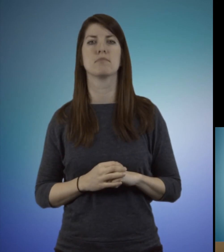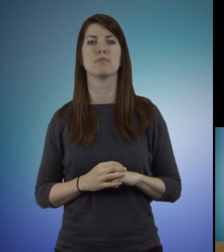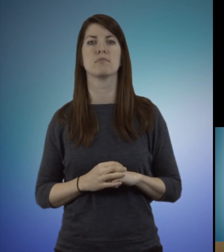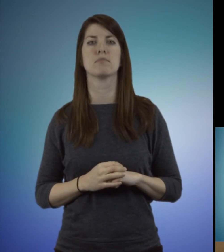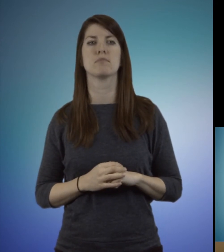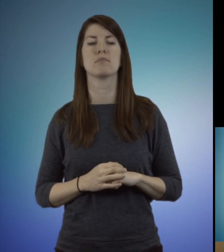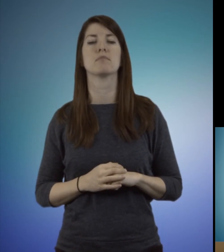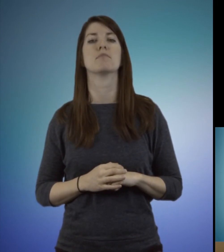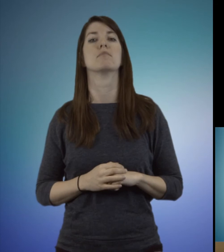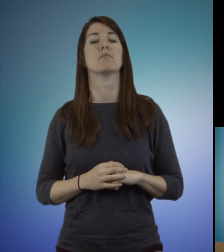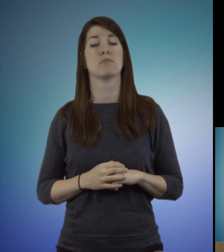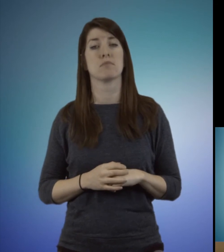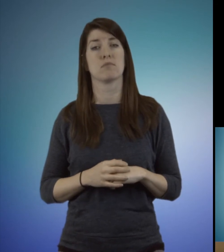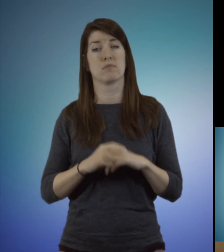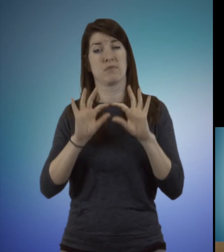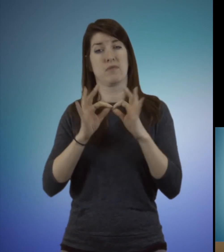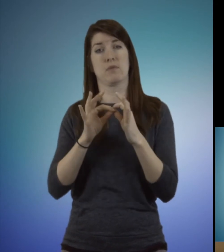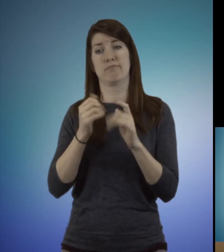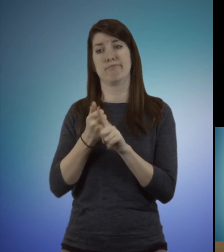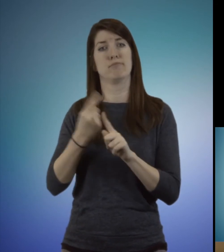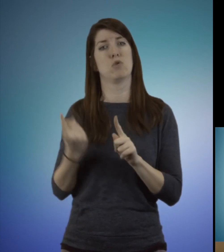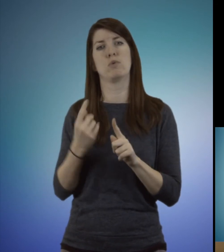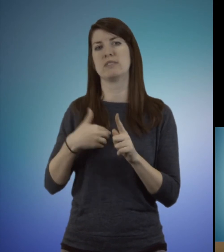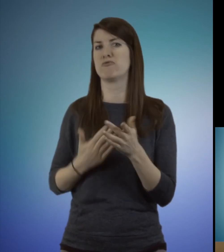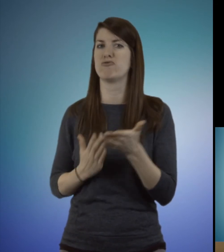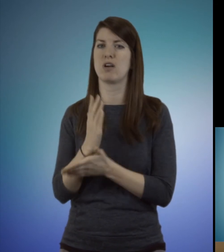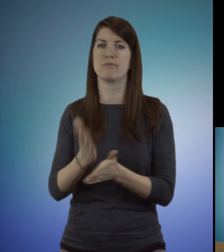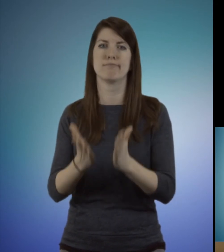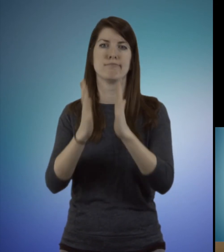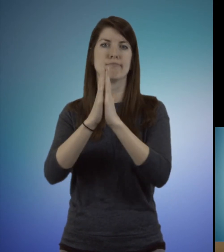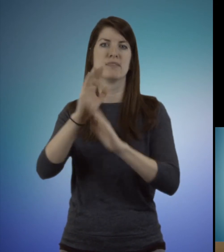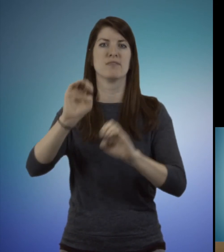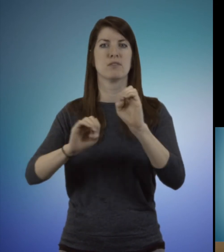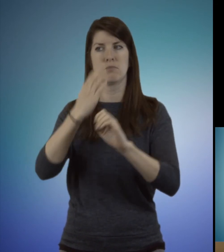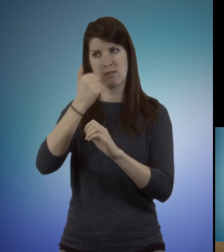Families always have a right to request such an evaluation as members of the ECI team.